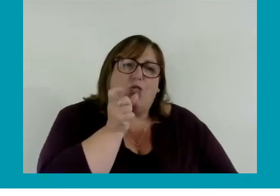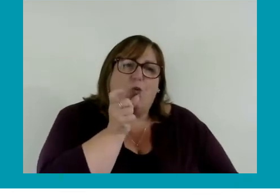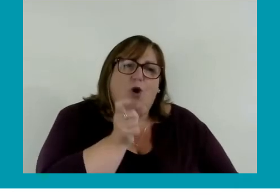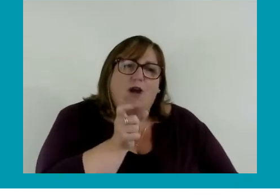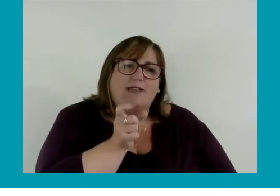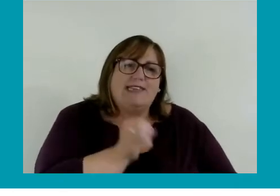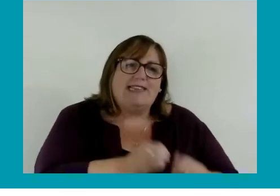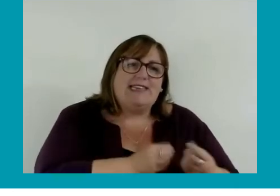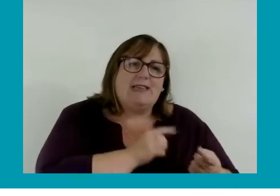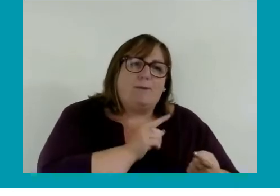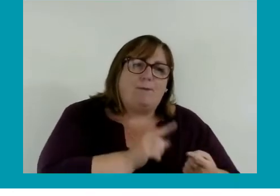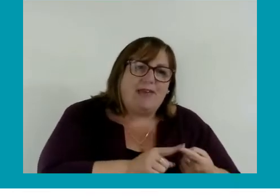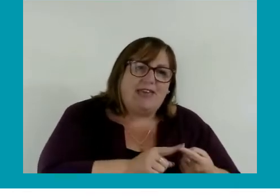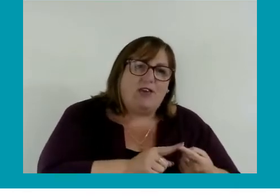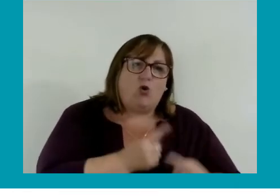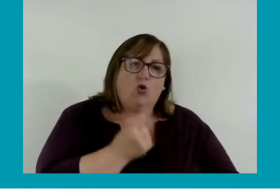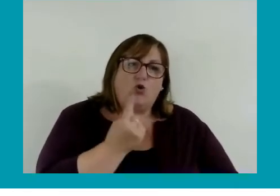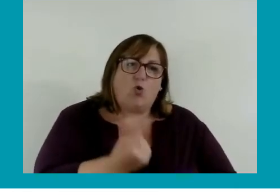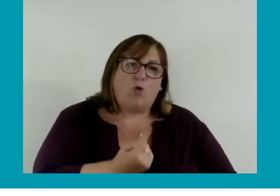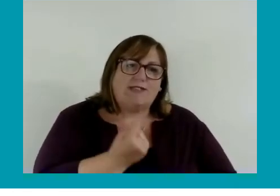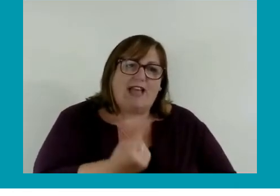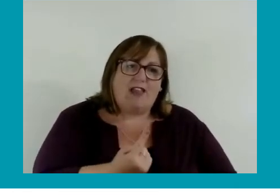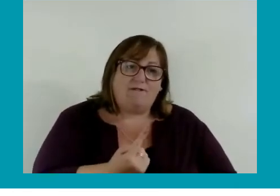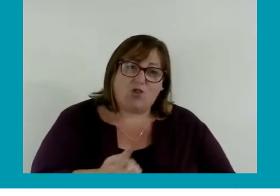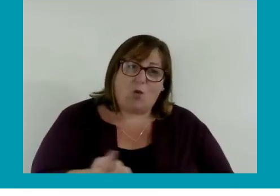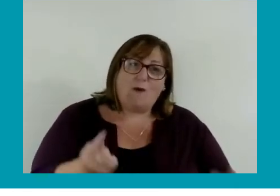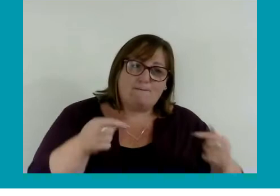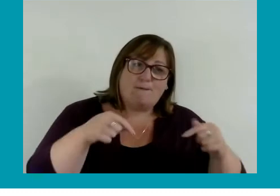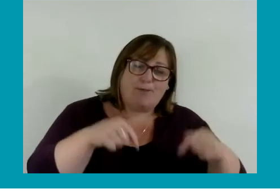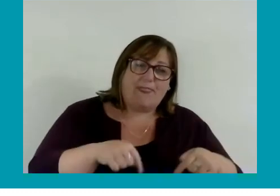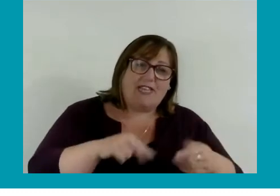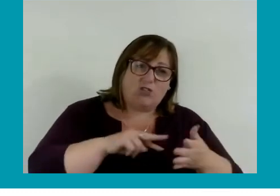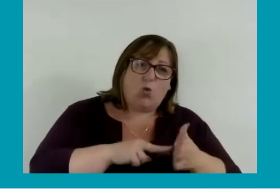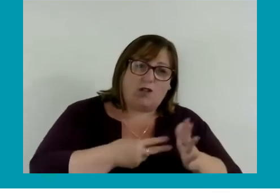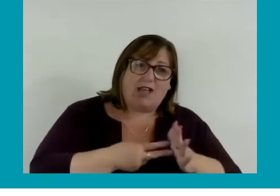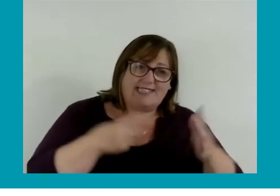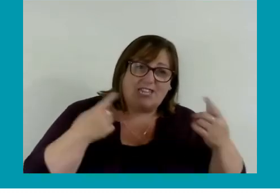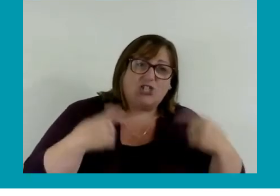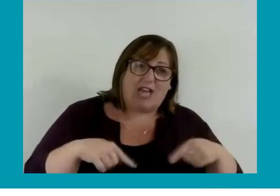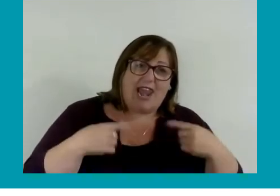really does allow you to be yourself you can use your fantastic neurodivergency strengths